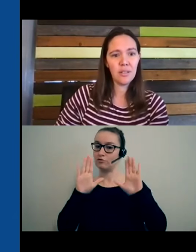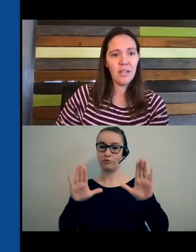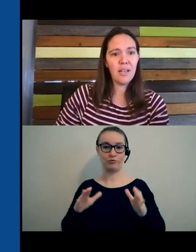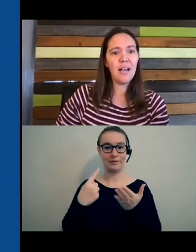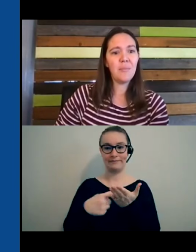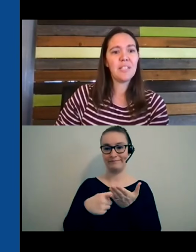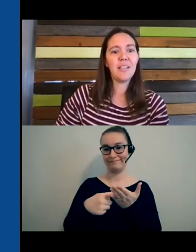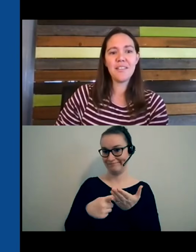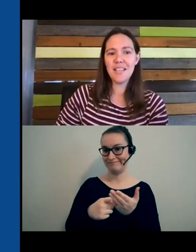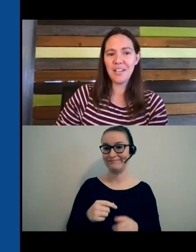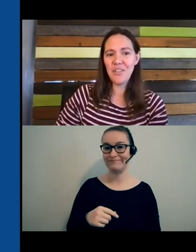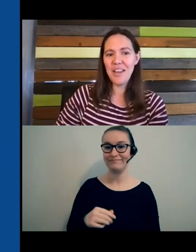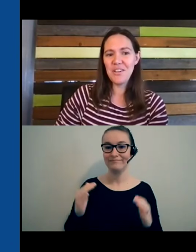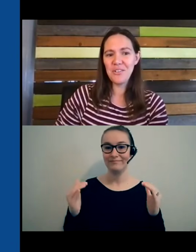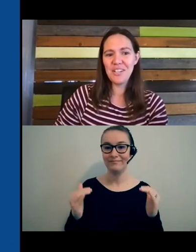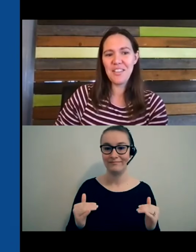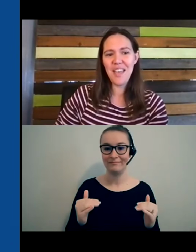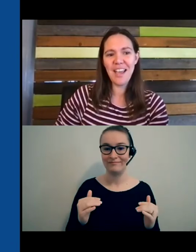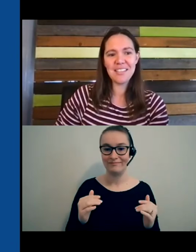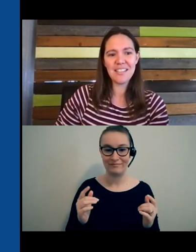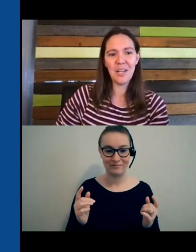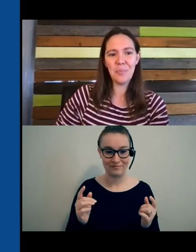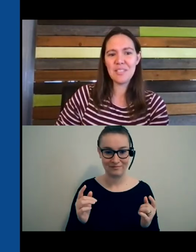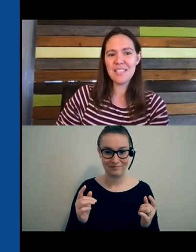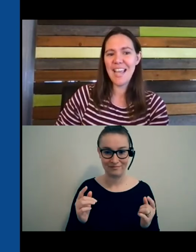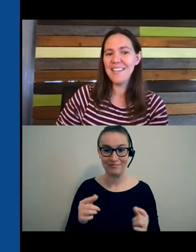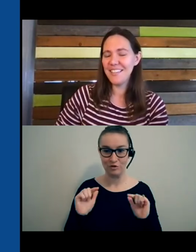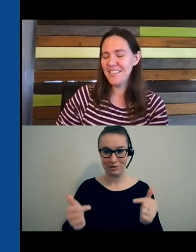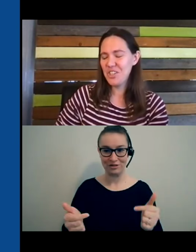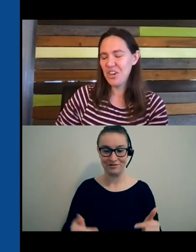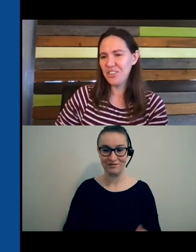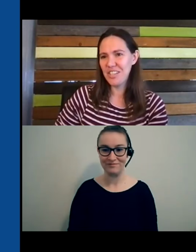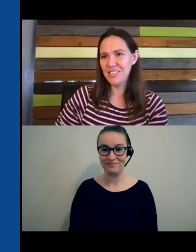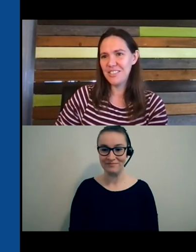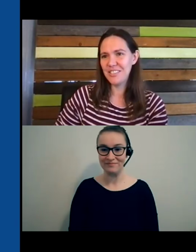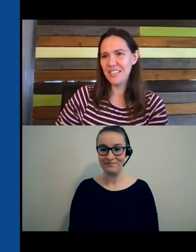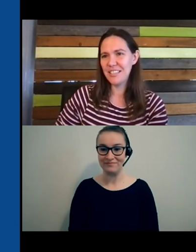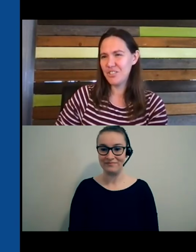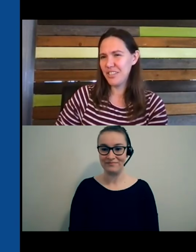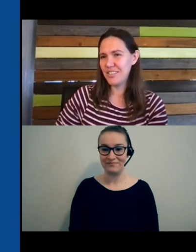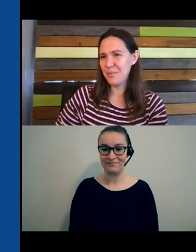Um, yes. And Glen noted that Tenon -- Karl announced yesterday or the day before